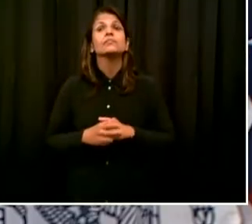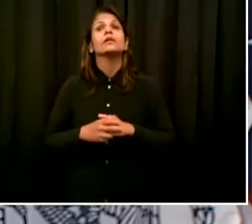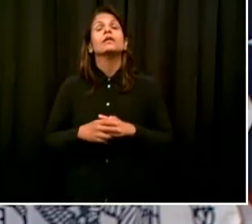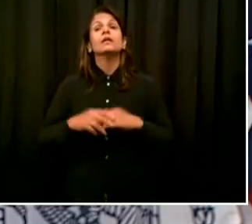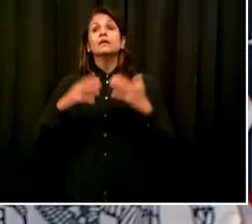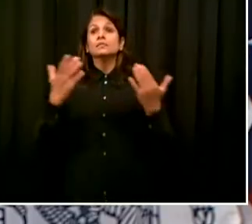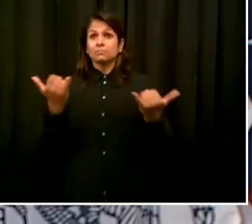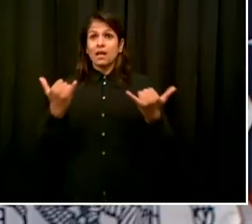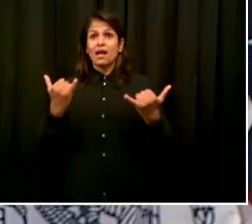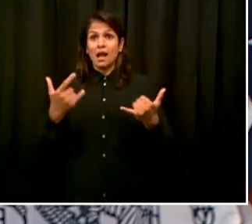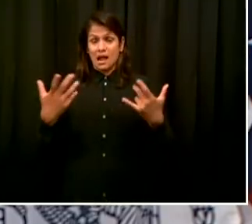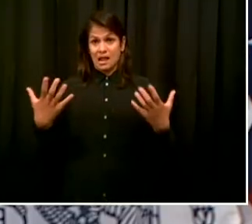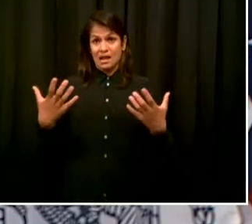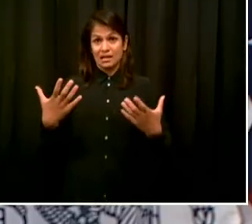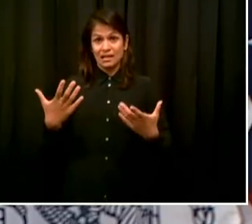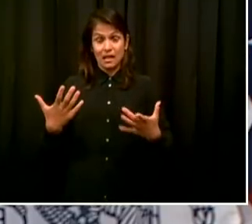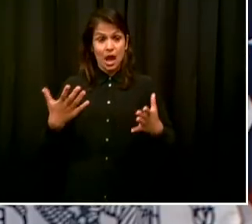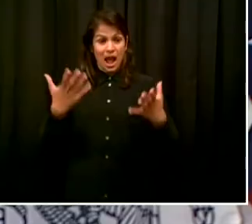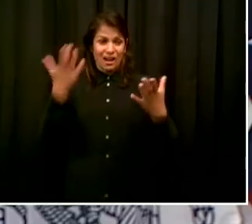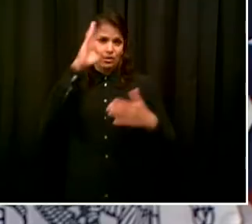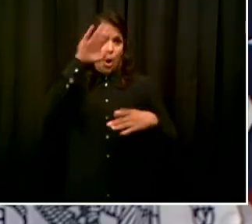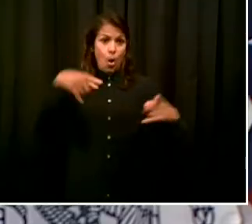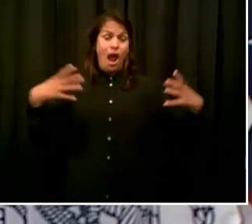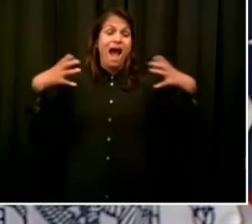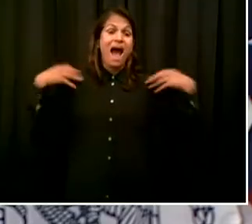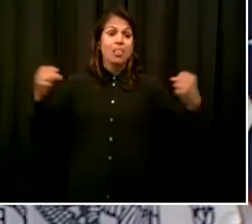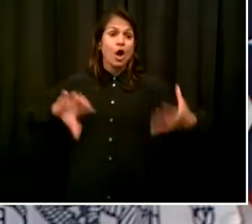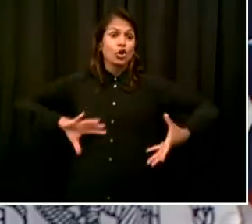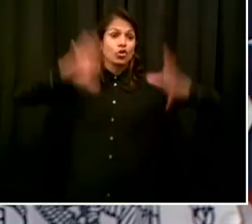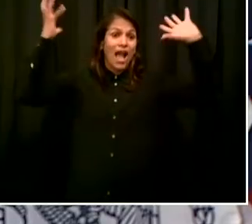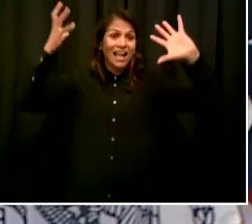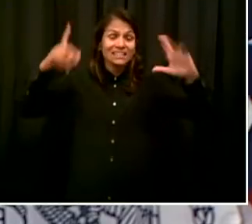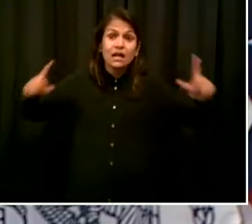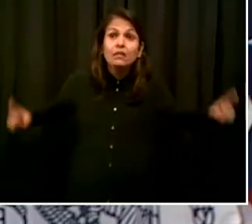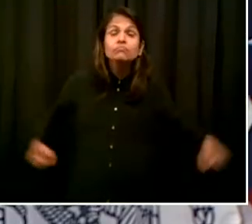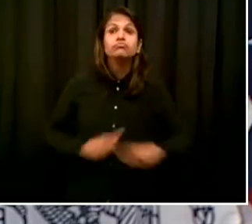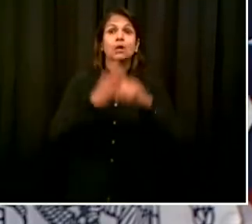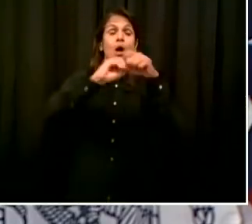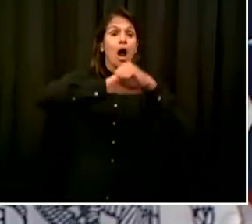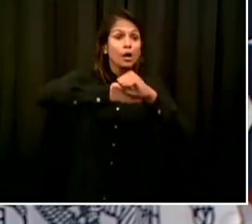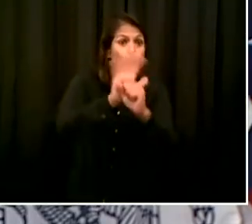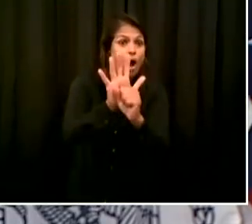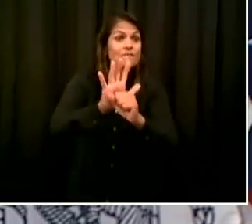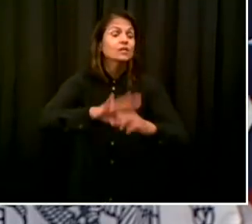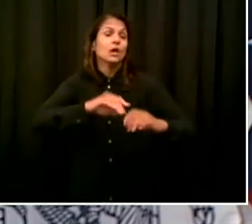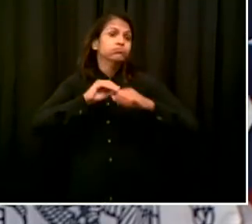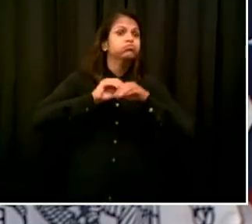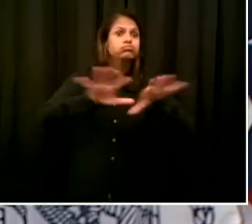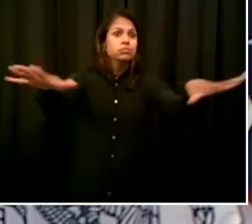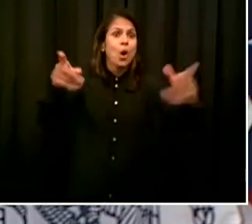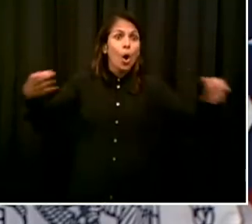ABSOLUTELY UNPRECEDENTED. THIS RFPEECT STORM OF PANDEMIC, HEALTH CRISIS, ECONOMIC CRISIS, SCHOOL